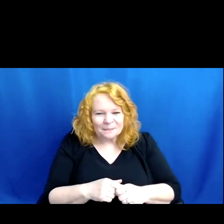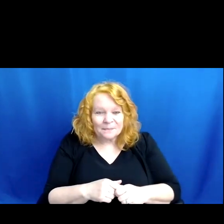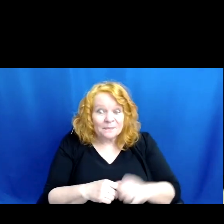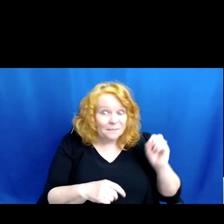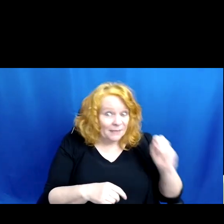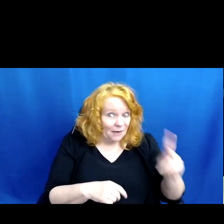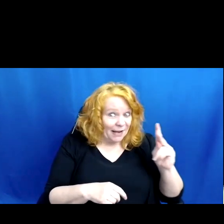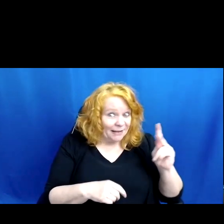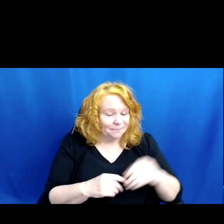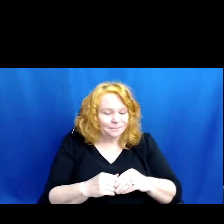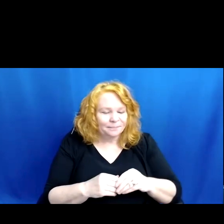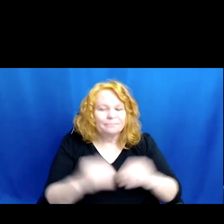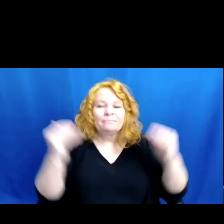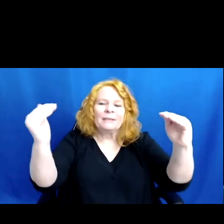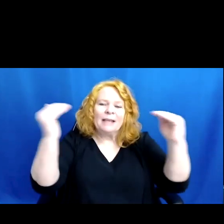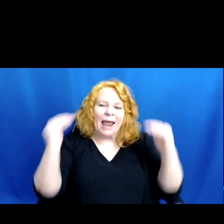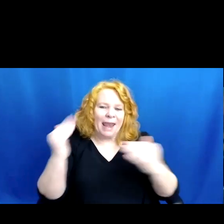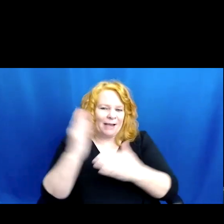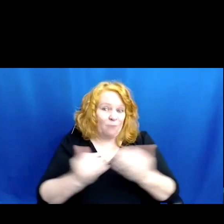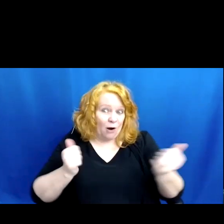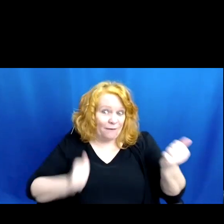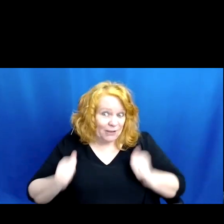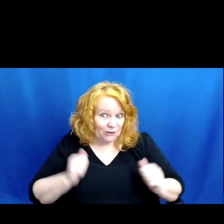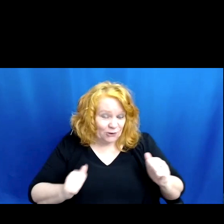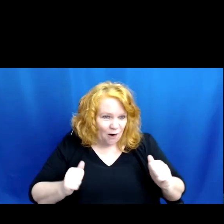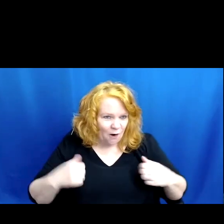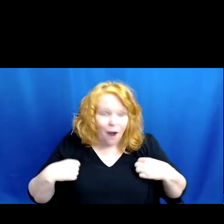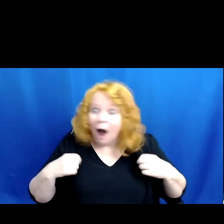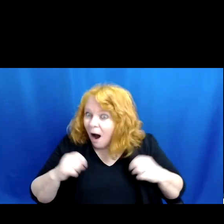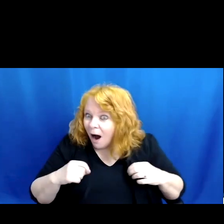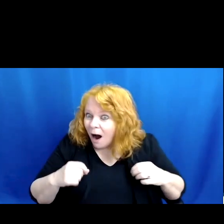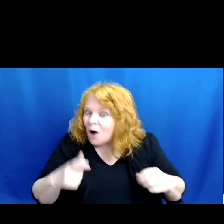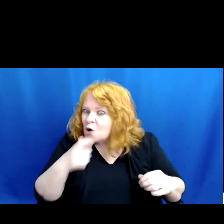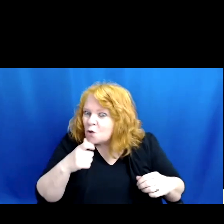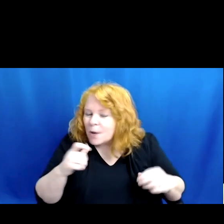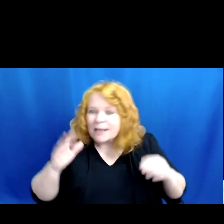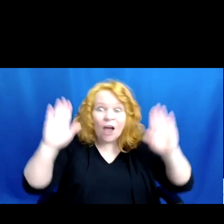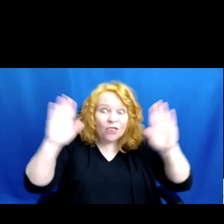The next part of the show, yes, who is the super star of the show?